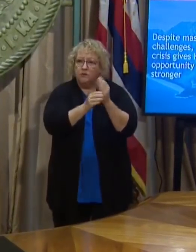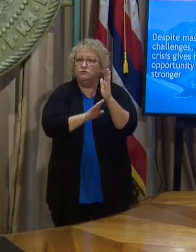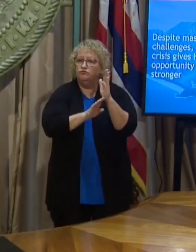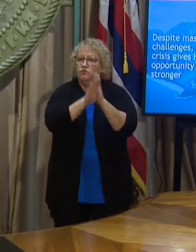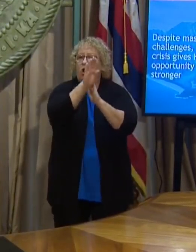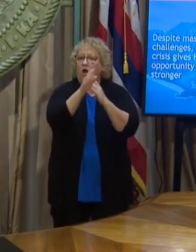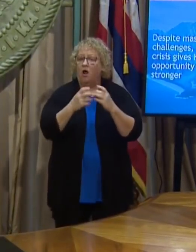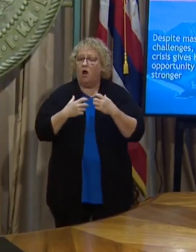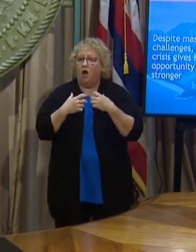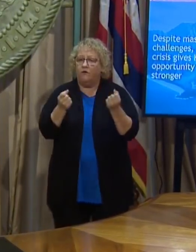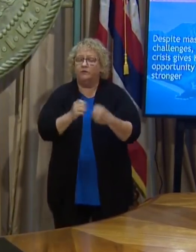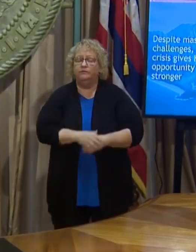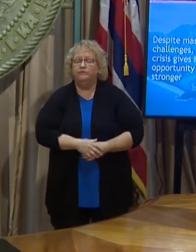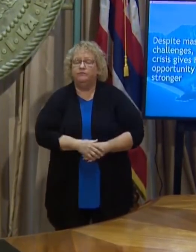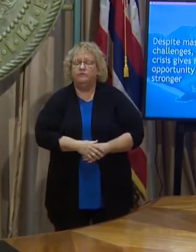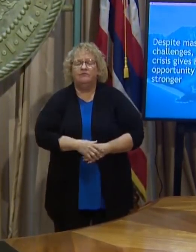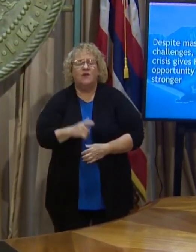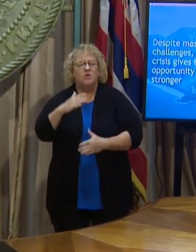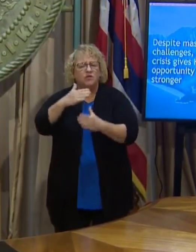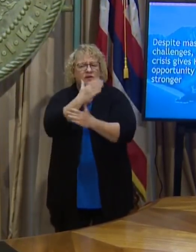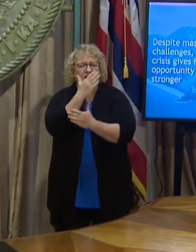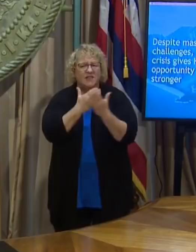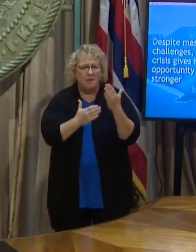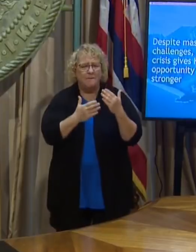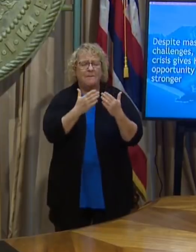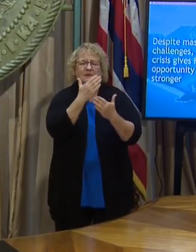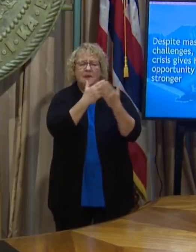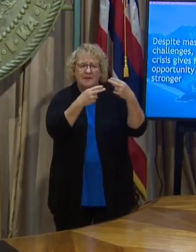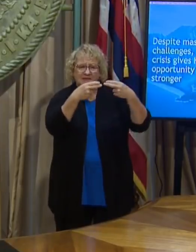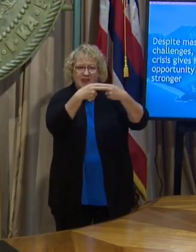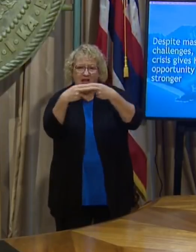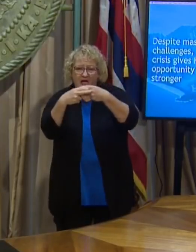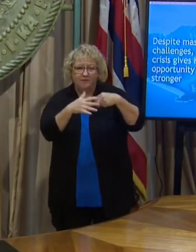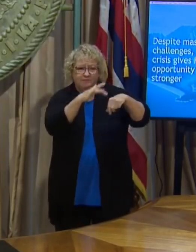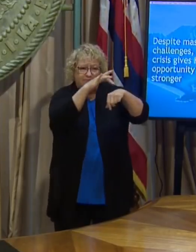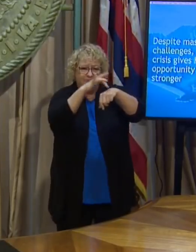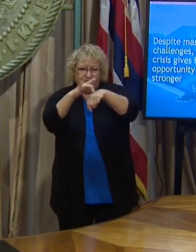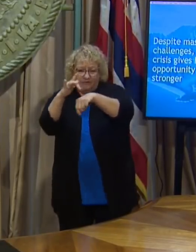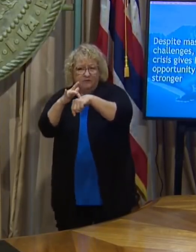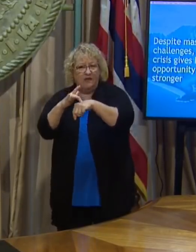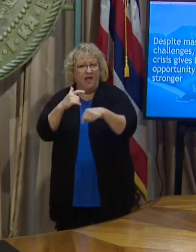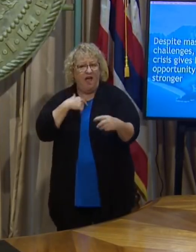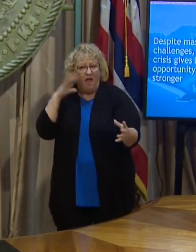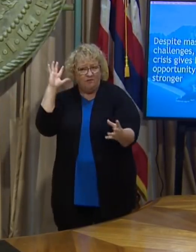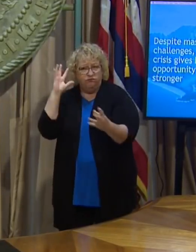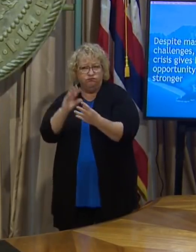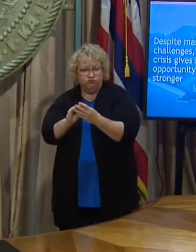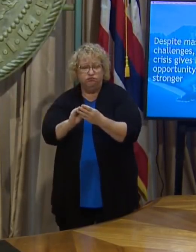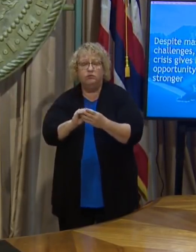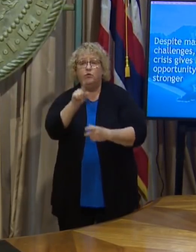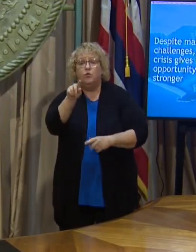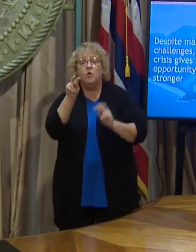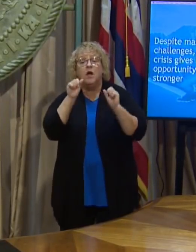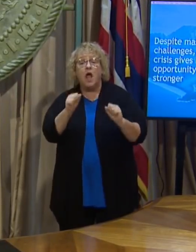ECONOMIC AND SOCIAL RECOVERY. THESE ARE THE -- I AM GOING TO SHARE A FEW OF THE SLIDES